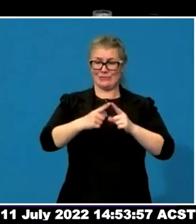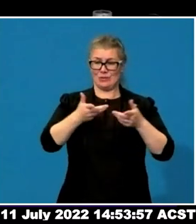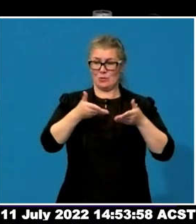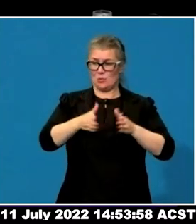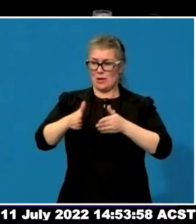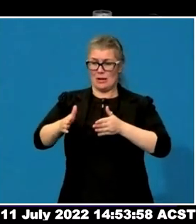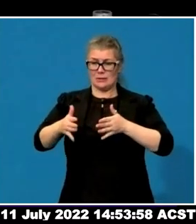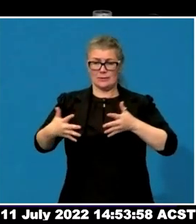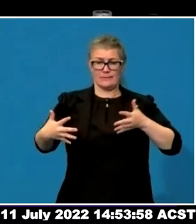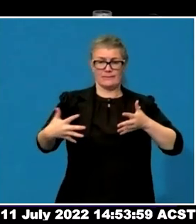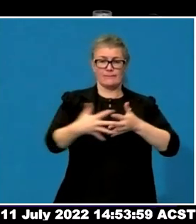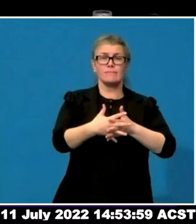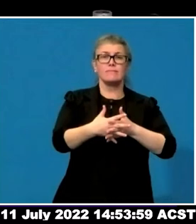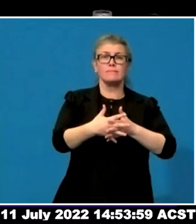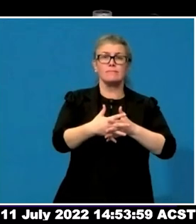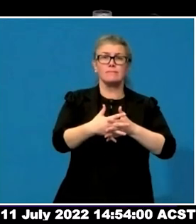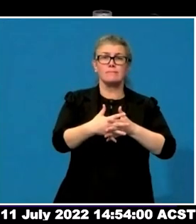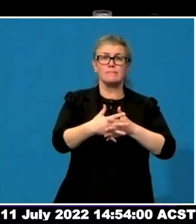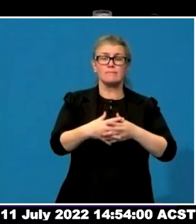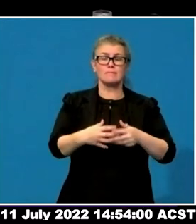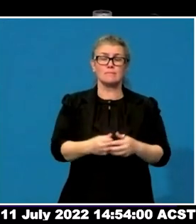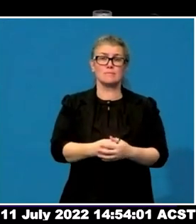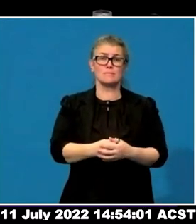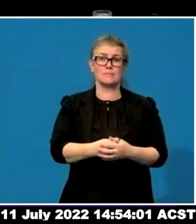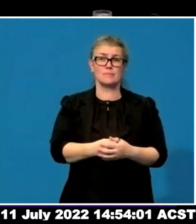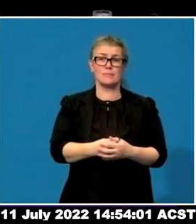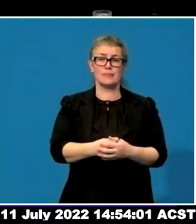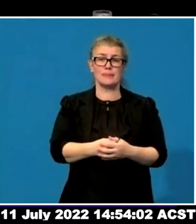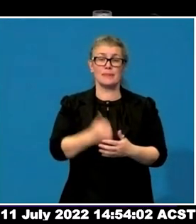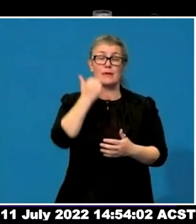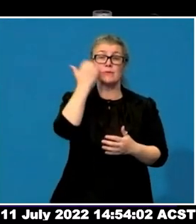Aboriginal and Torres Strait Islander culture: People are accepted as they are,